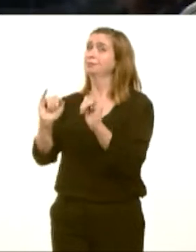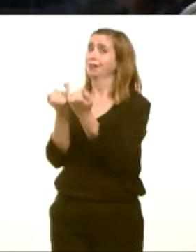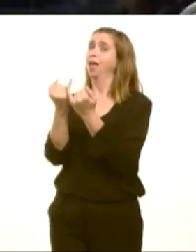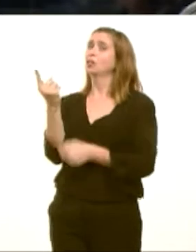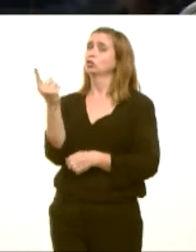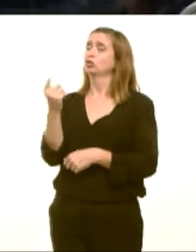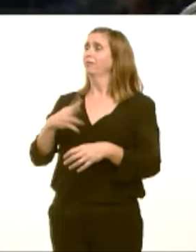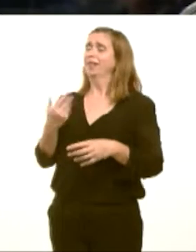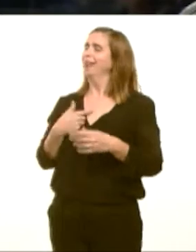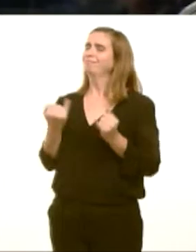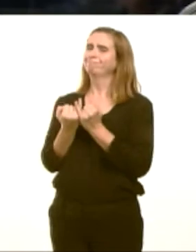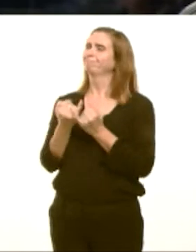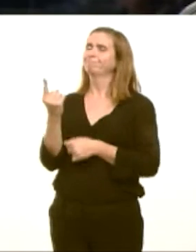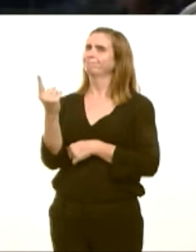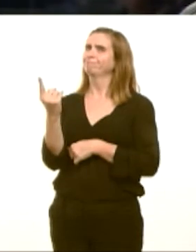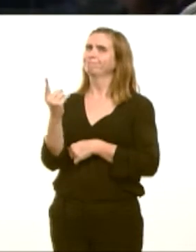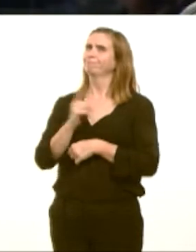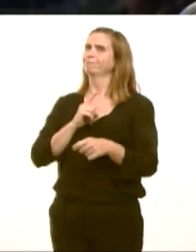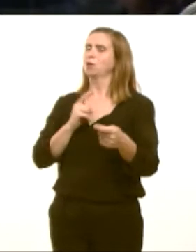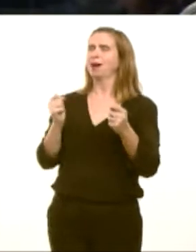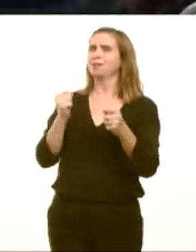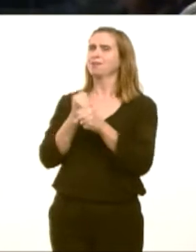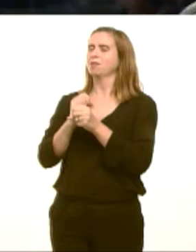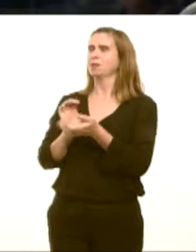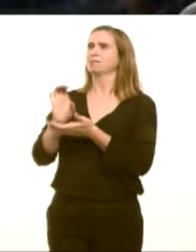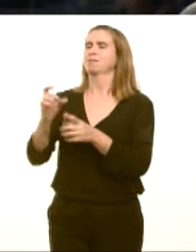Iím just wondering if the Welsh Government have got some controls in that contract that